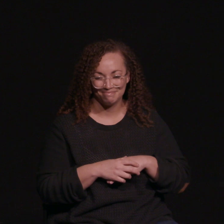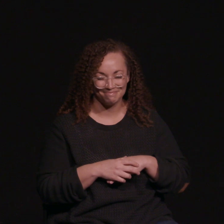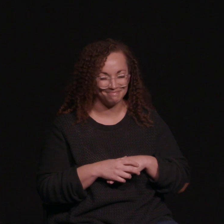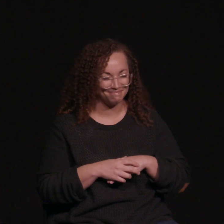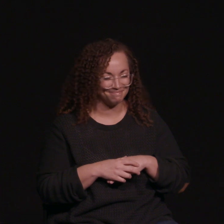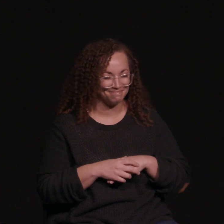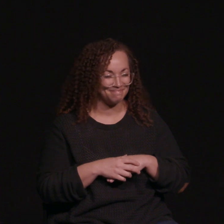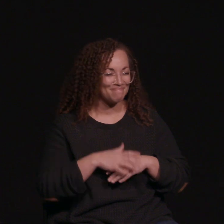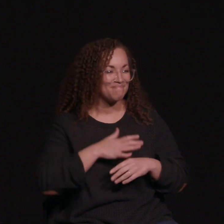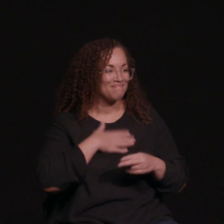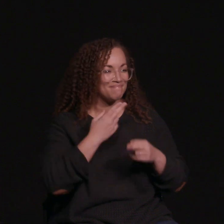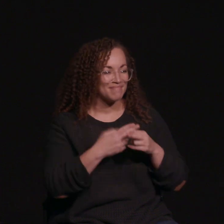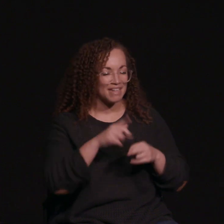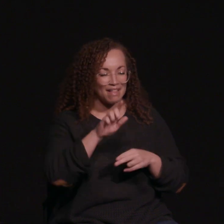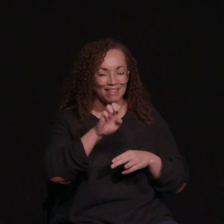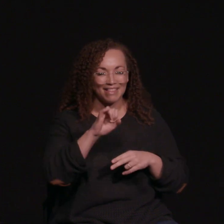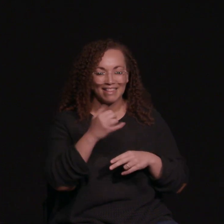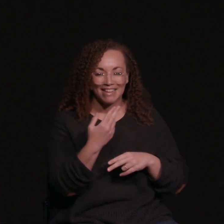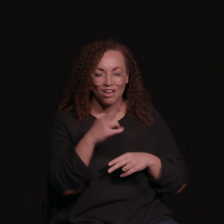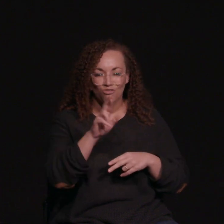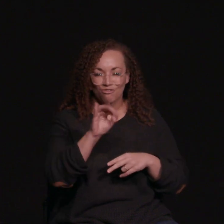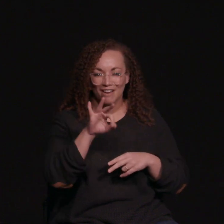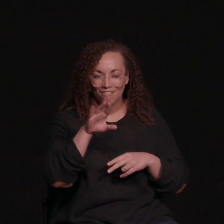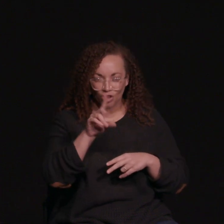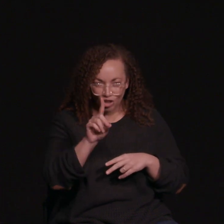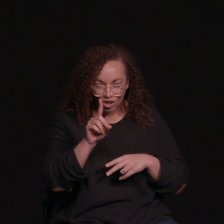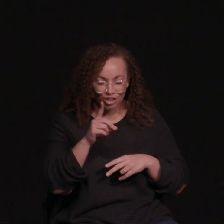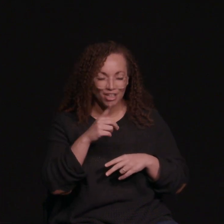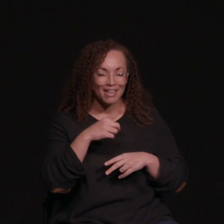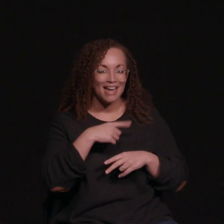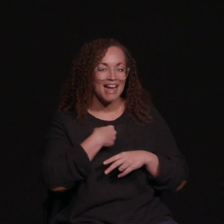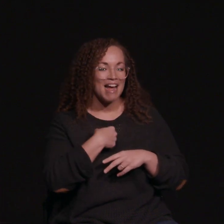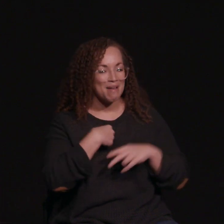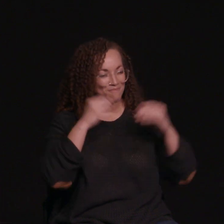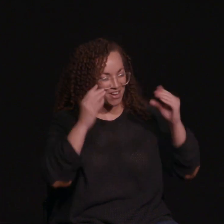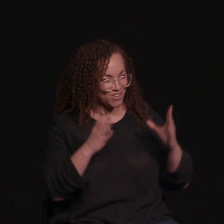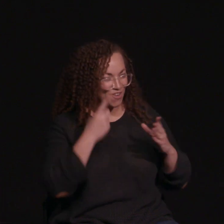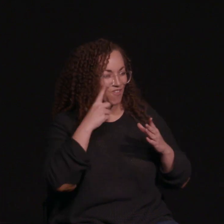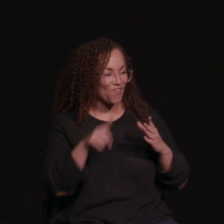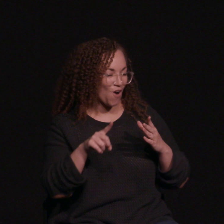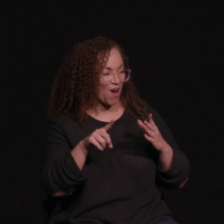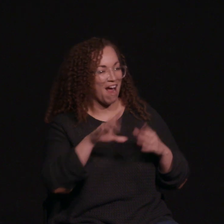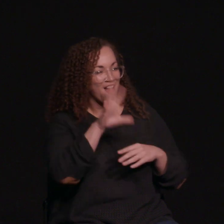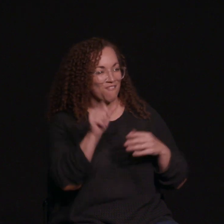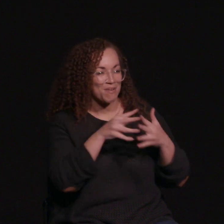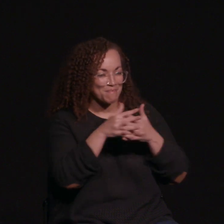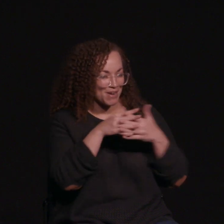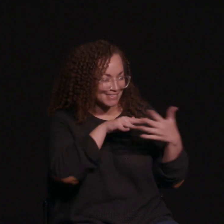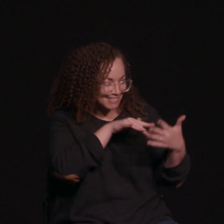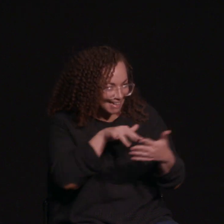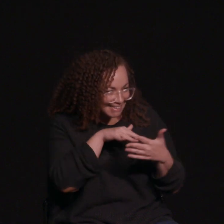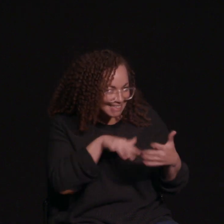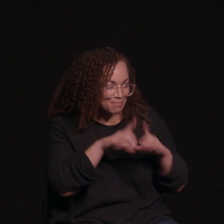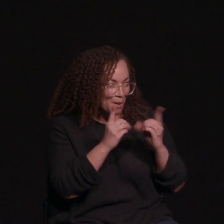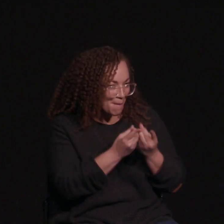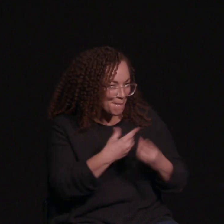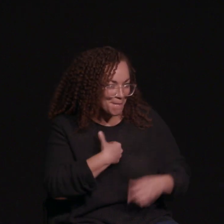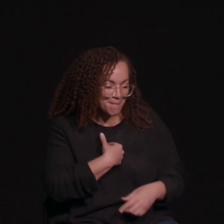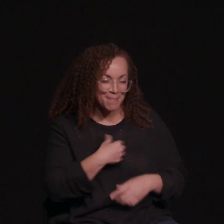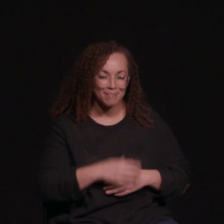My name is Leigh Raiford. I'm a professor of African American Studies. [audience applauding]